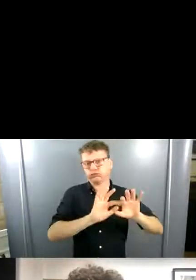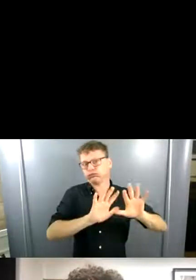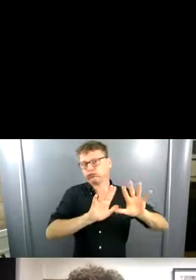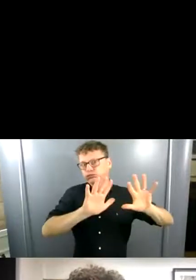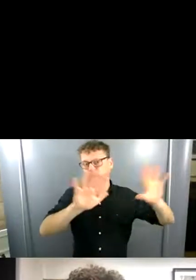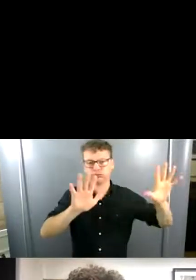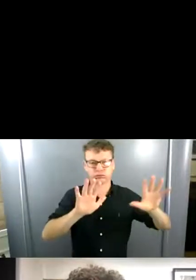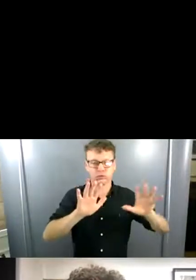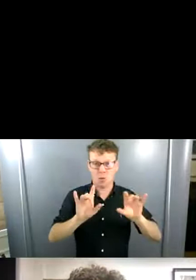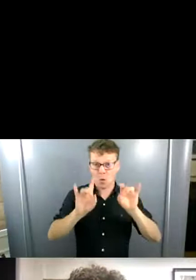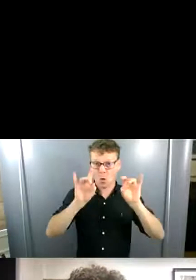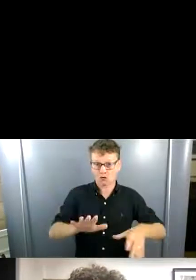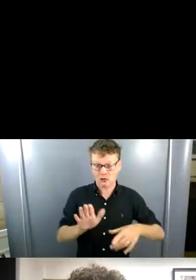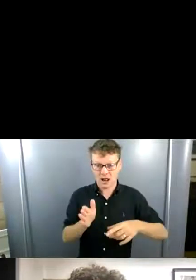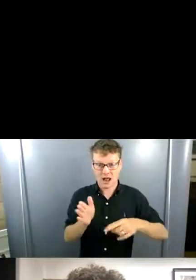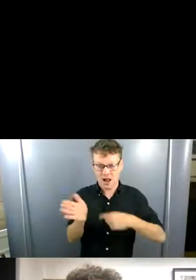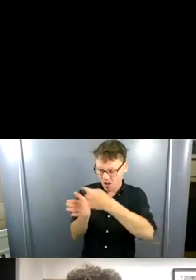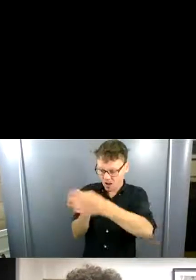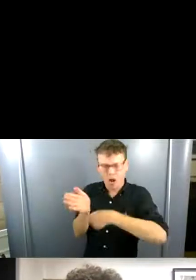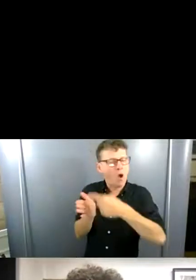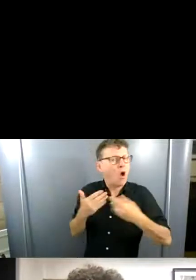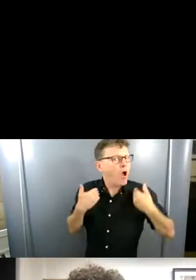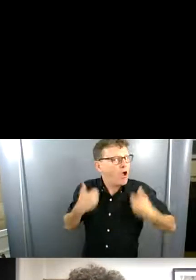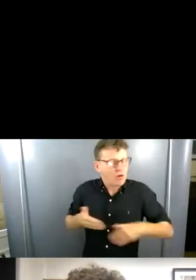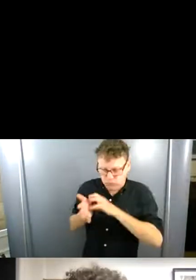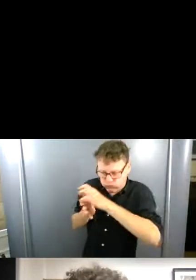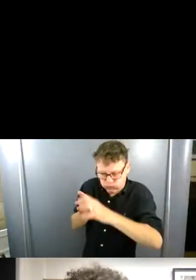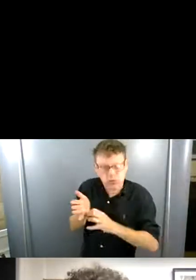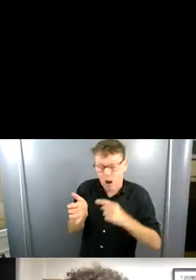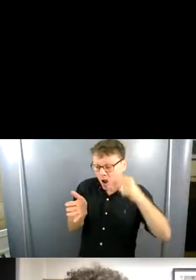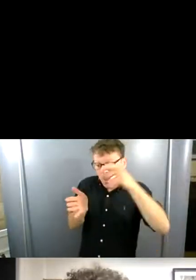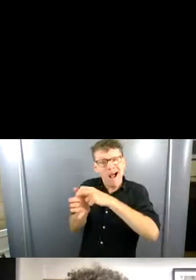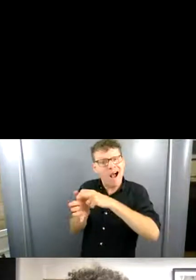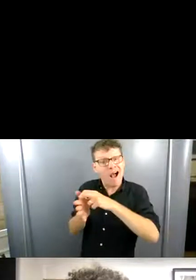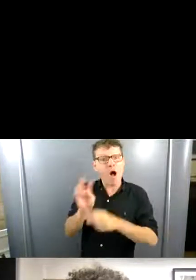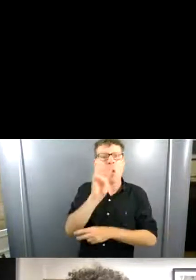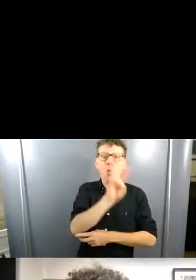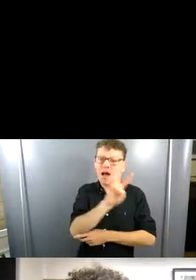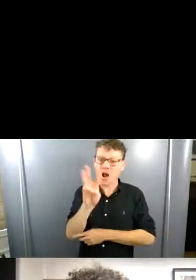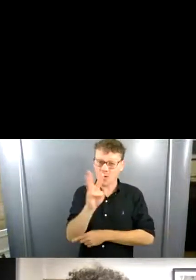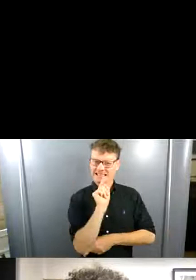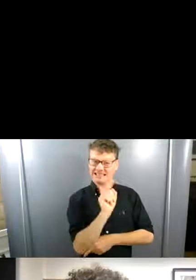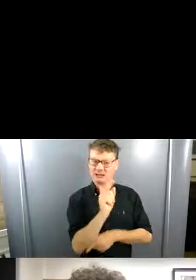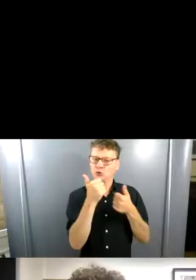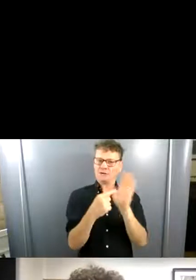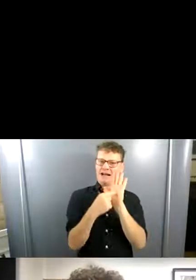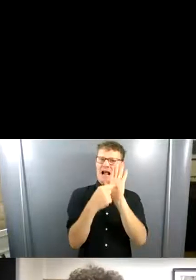continues at Warruwi was probably found in many parts of the country in some form or another